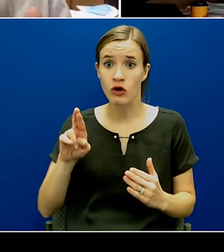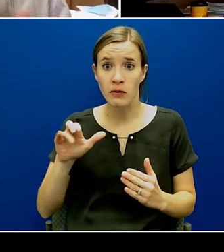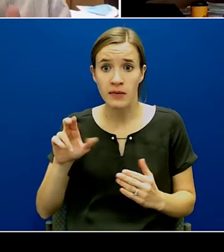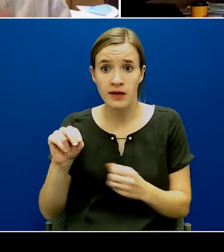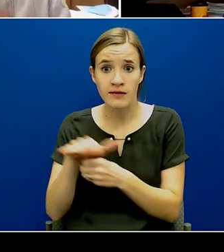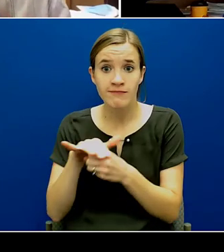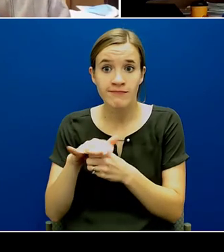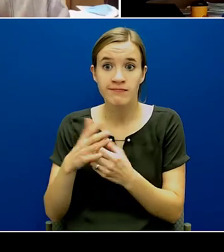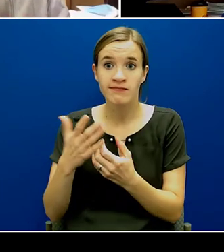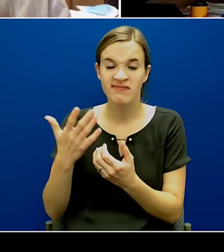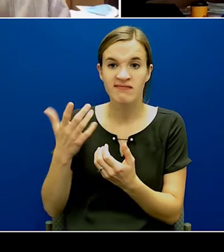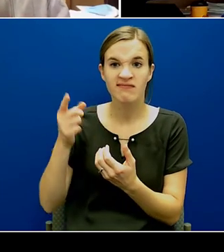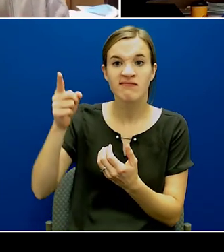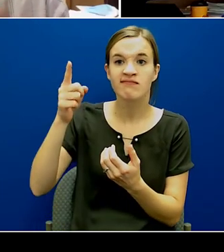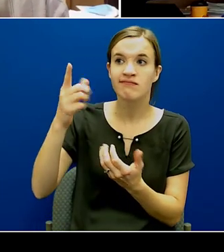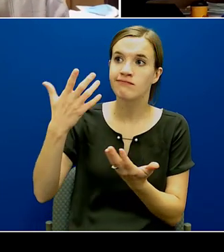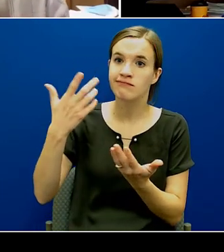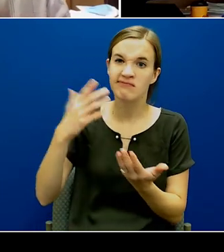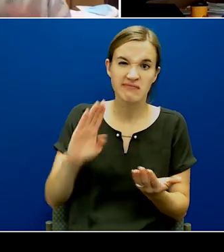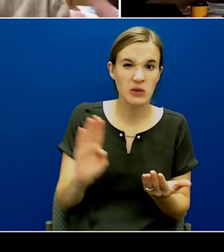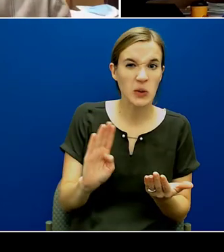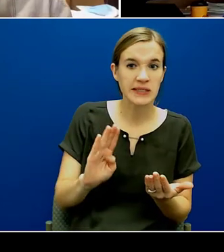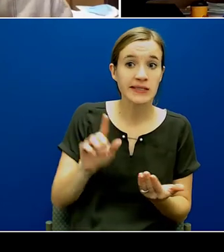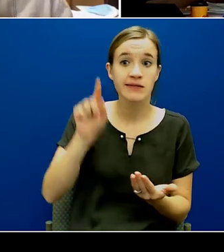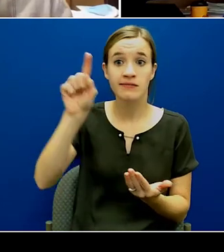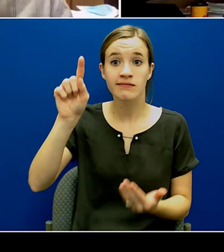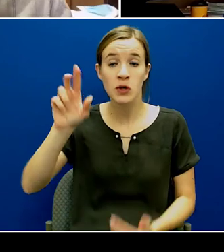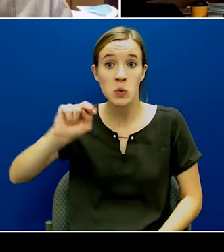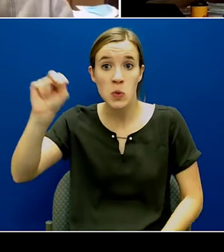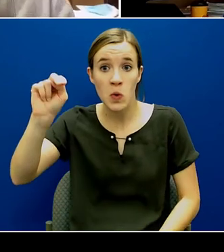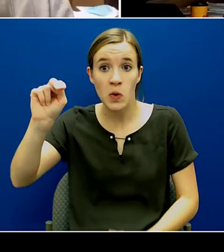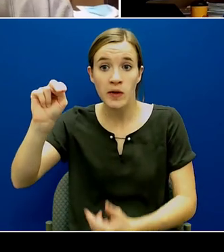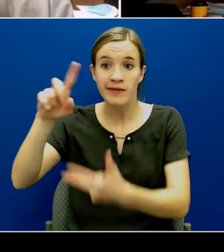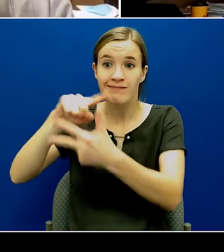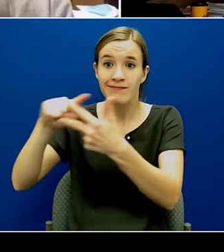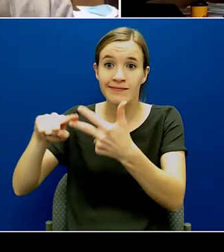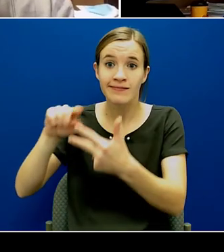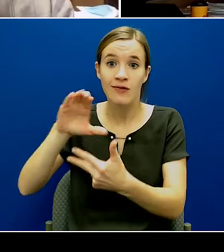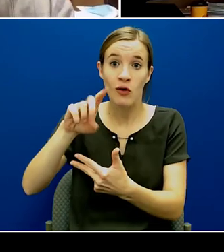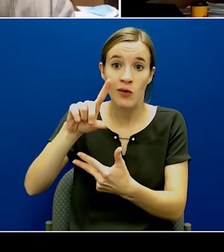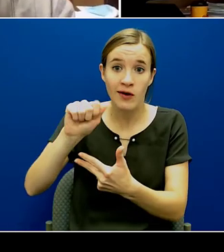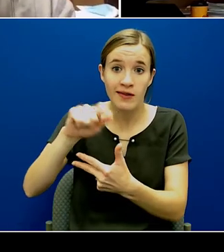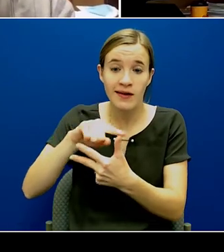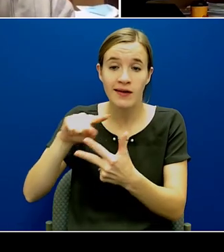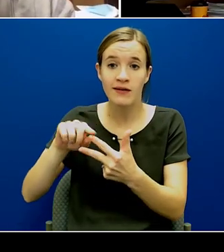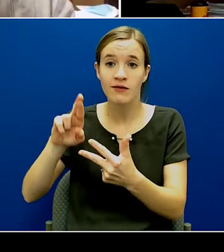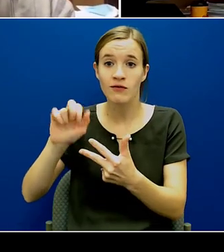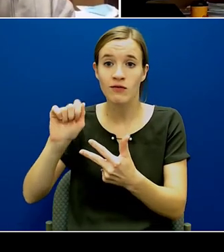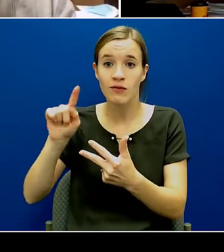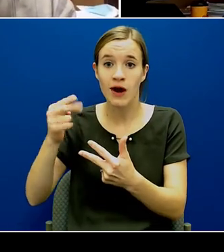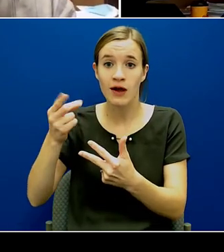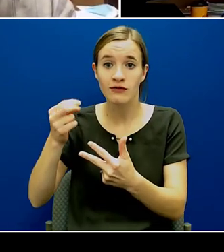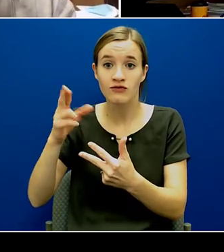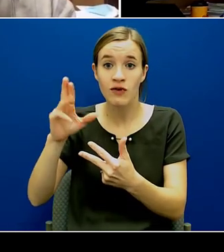that rural piece. But that rural piece is a couple of million dollars statewide or not a whole lot more than that. And so it doesn't